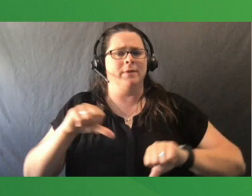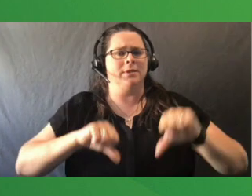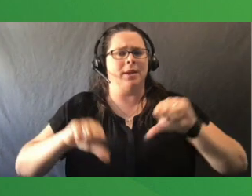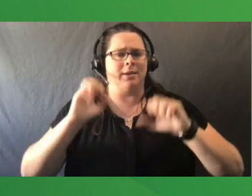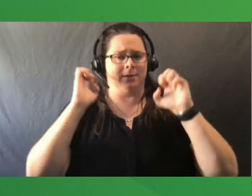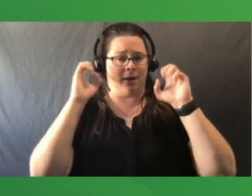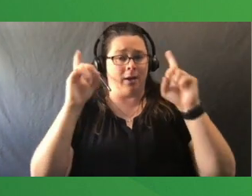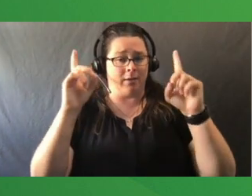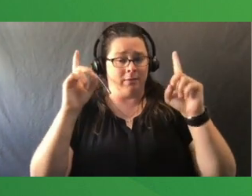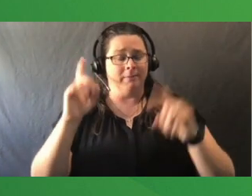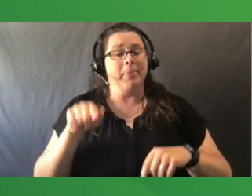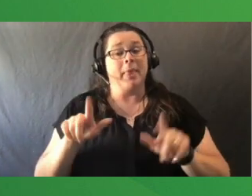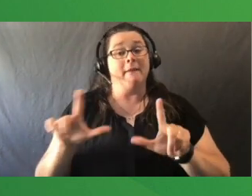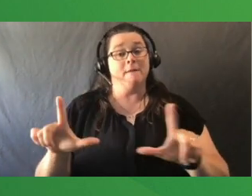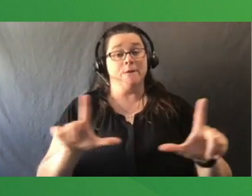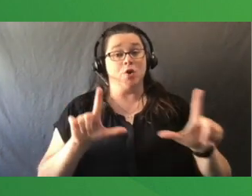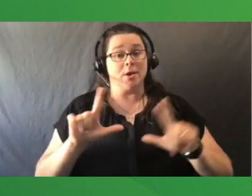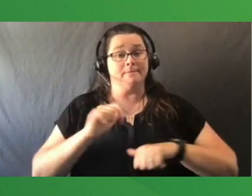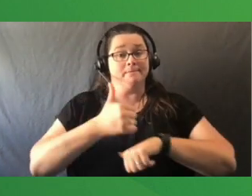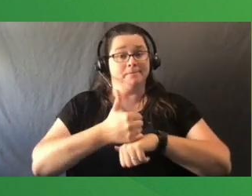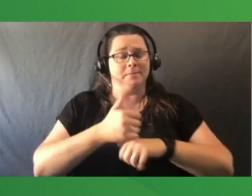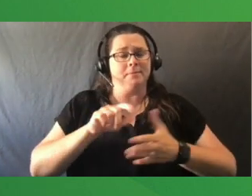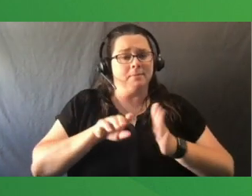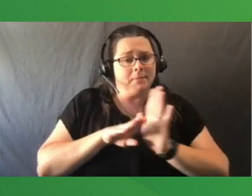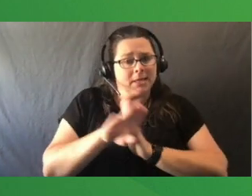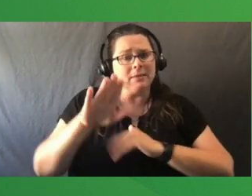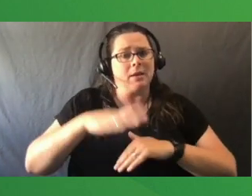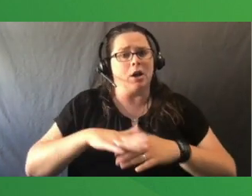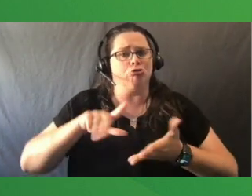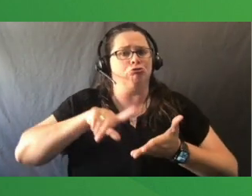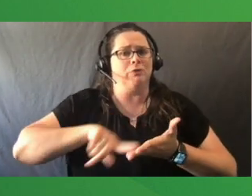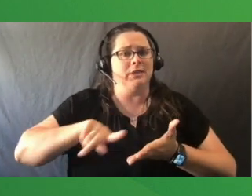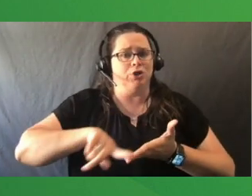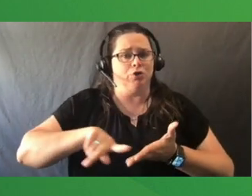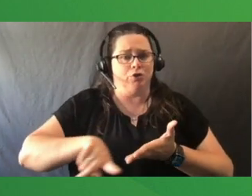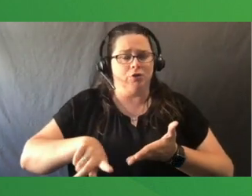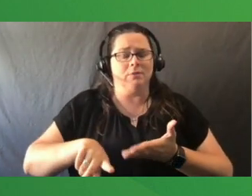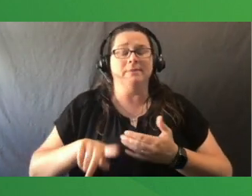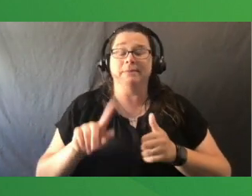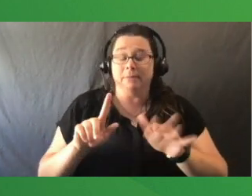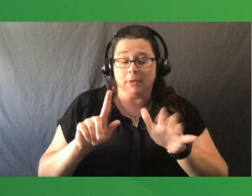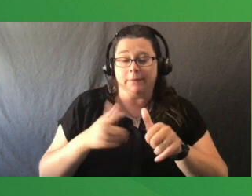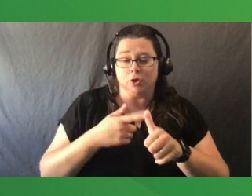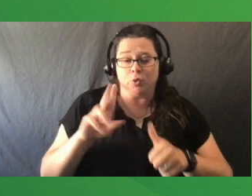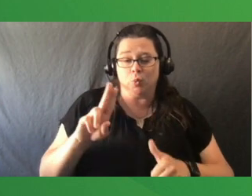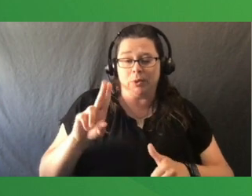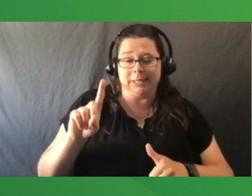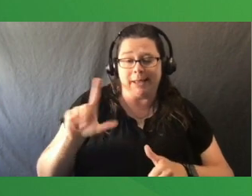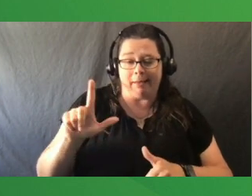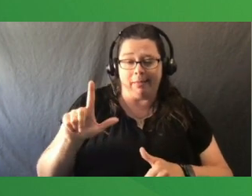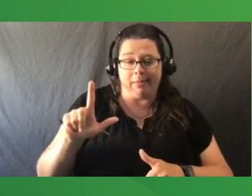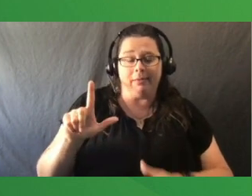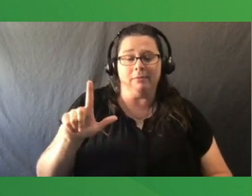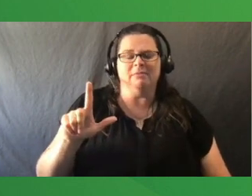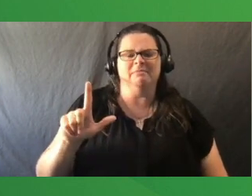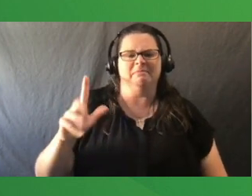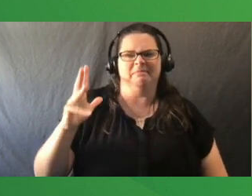This framework was built on research first UDL back in the 90s.